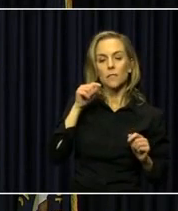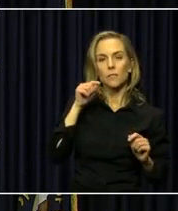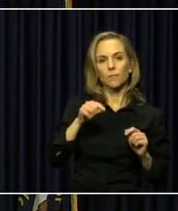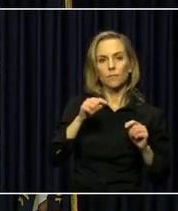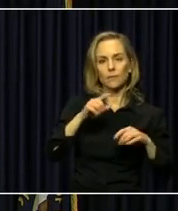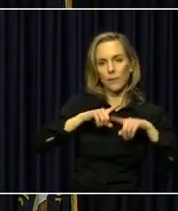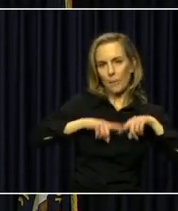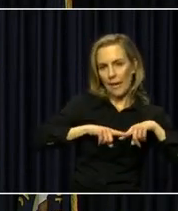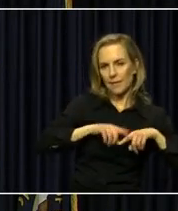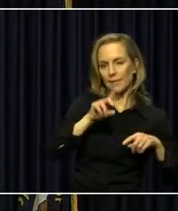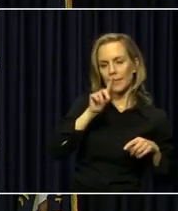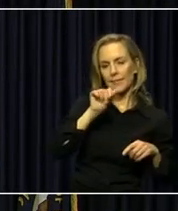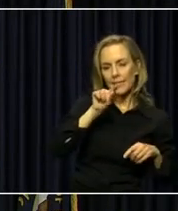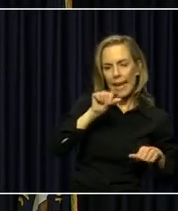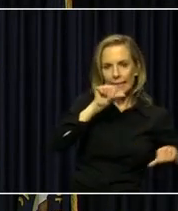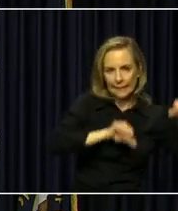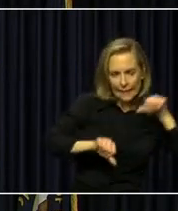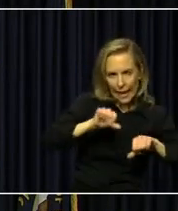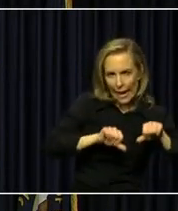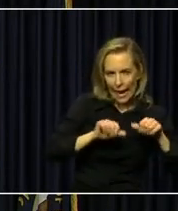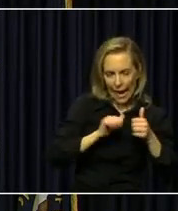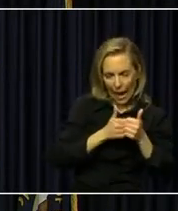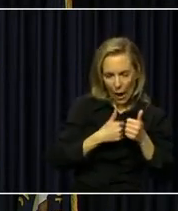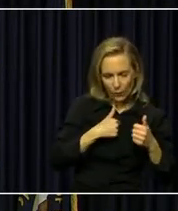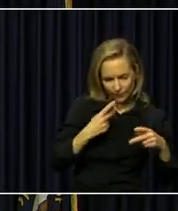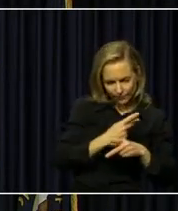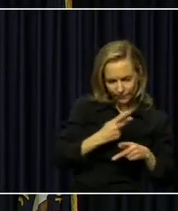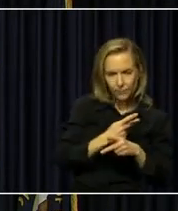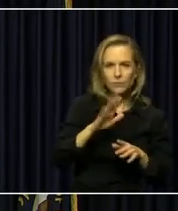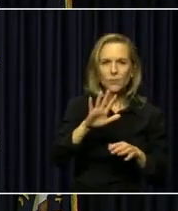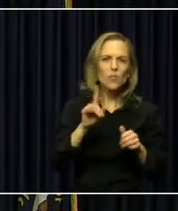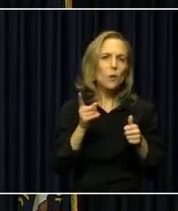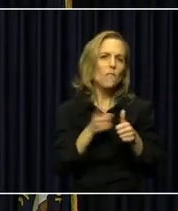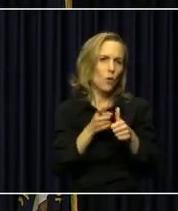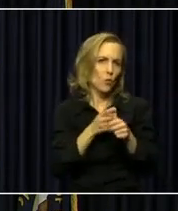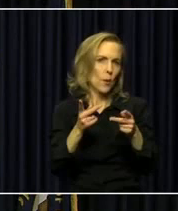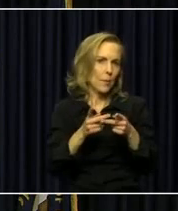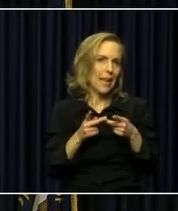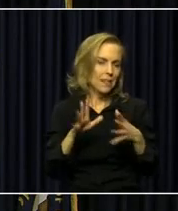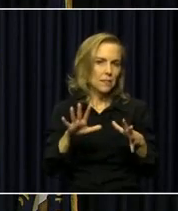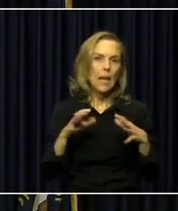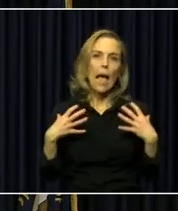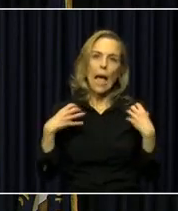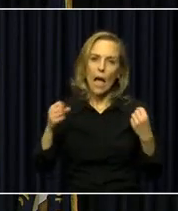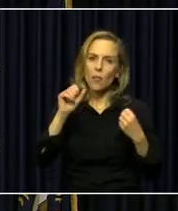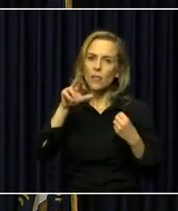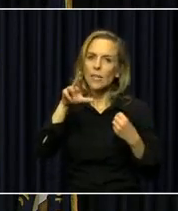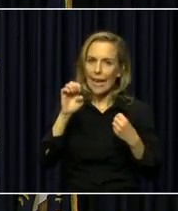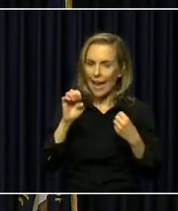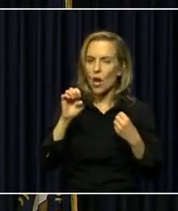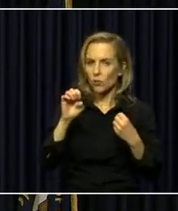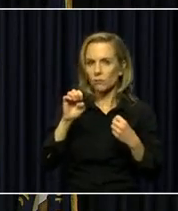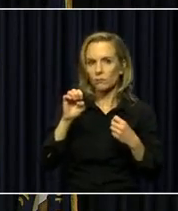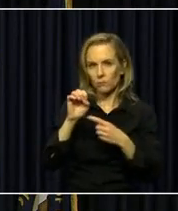SO LET'S REMEMBER IT'S GOING TO BE GRADUAL AND IT'S GOING TO BE PHASED, BUT -- AND IT'S GOING TO